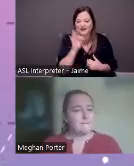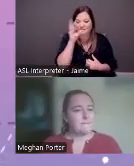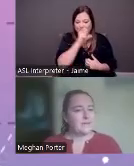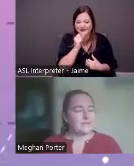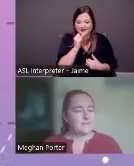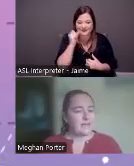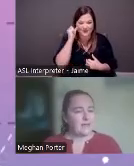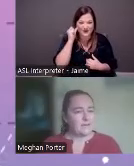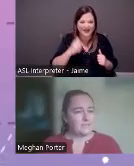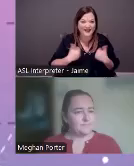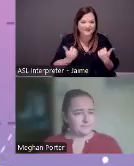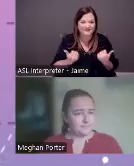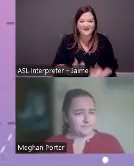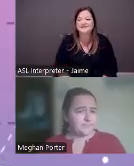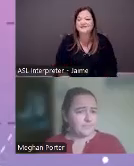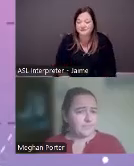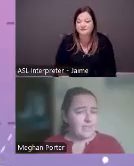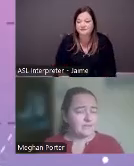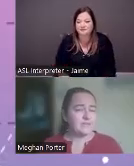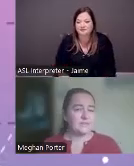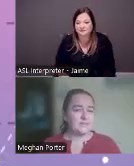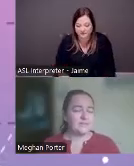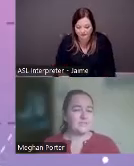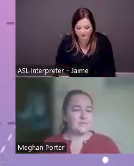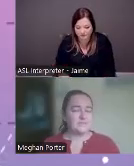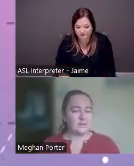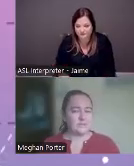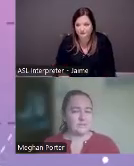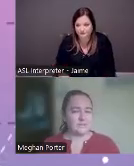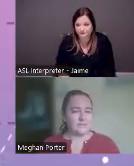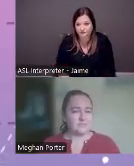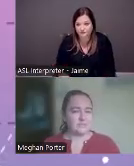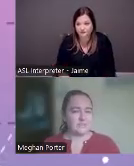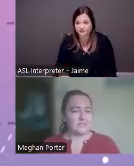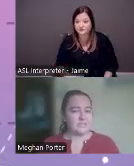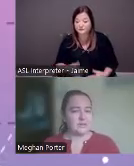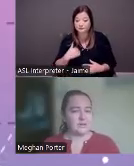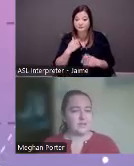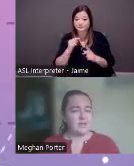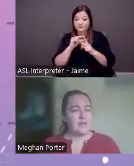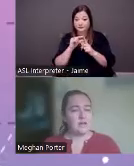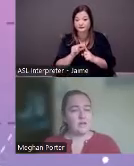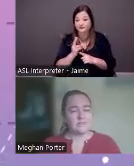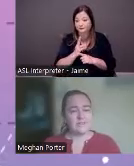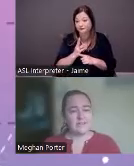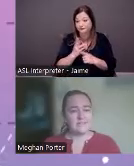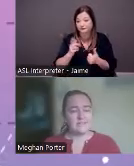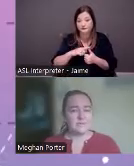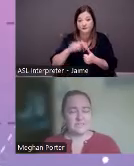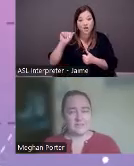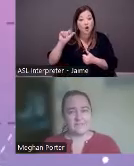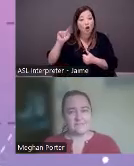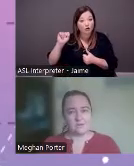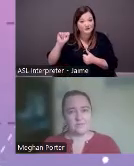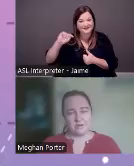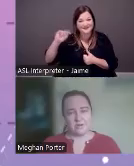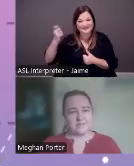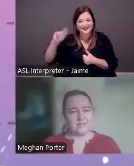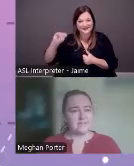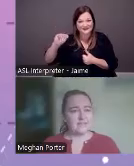But some of the terms that I'll be using in this presentation are alt text, which stands for alternative text,